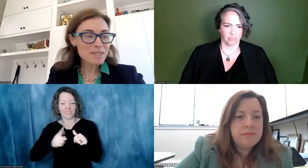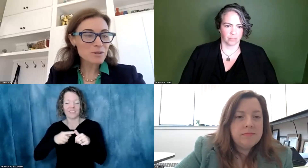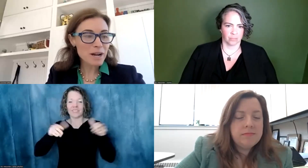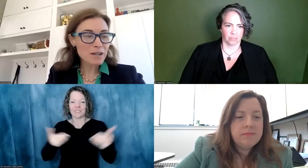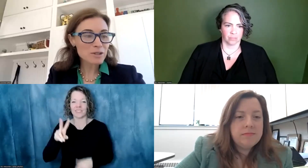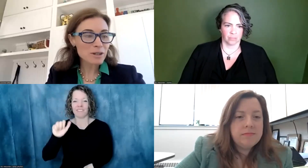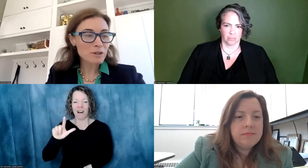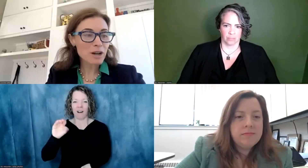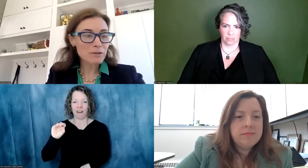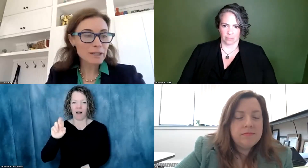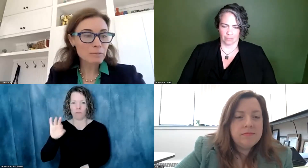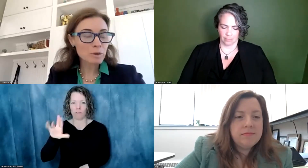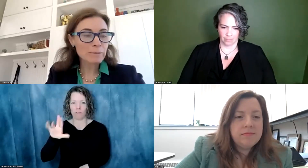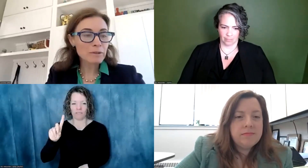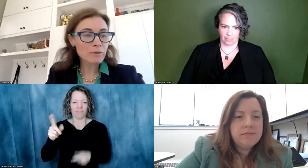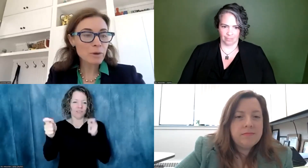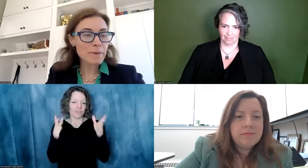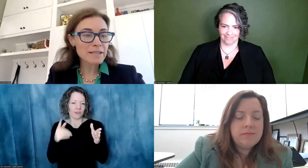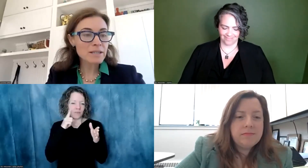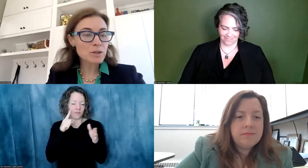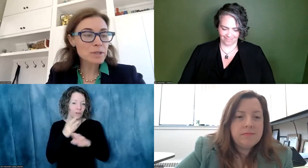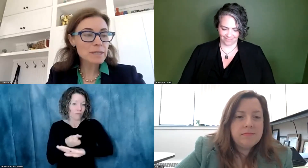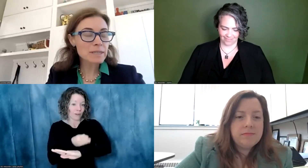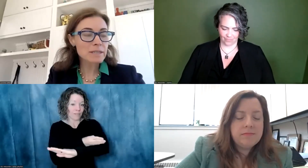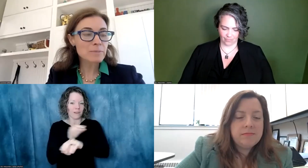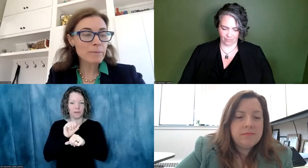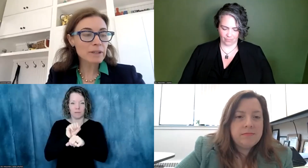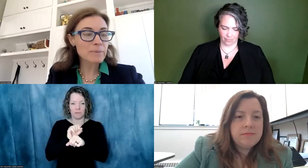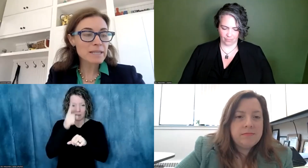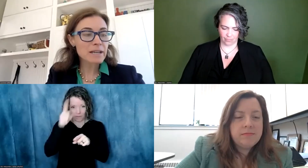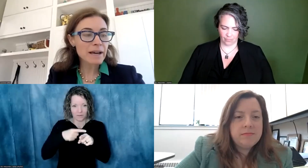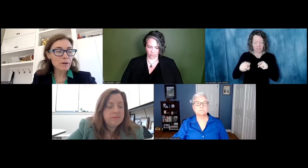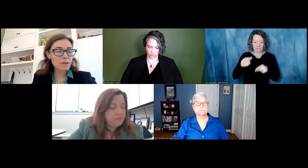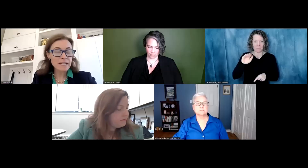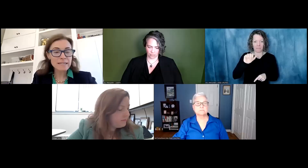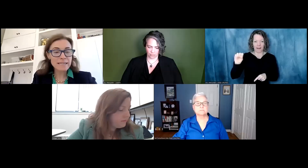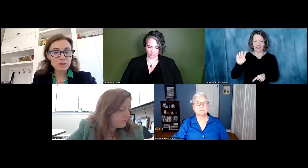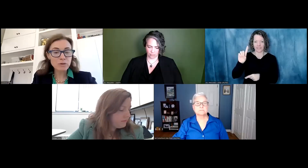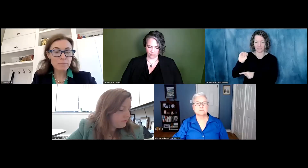the director of Recovery and Employment for the Massachusetts Department of Mental Health Central